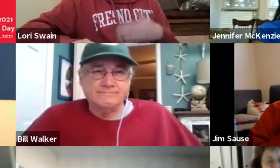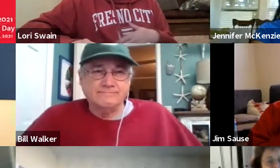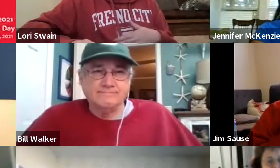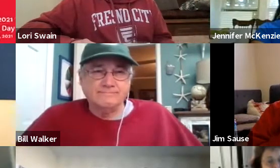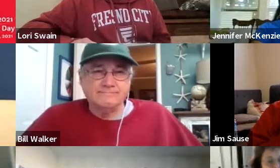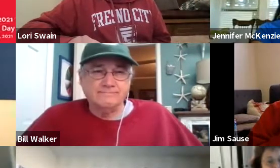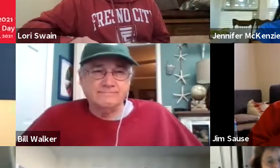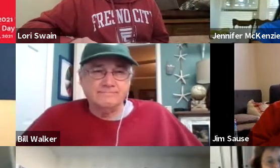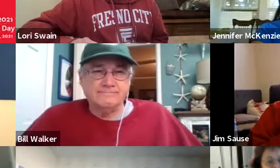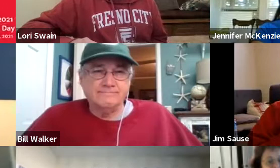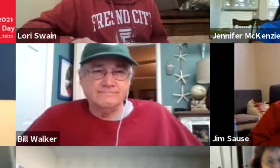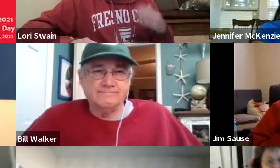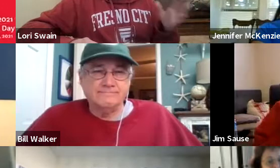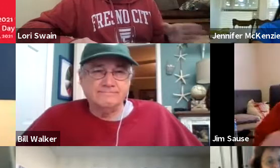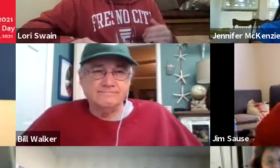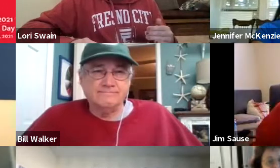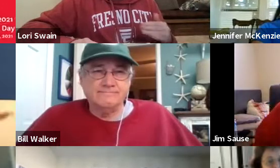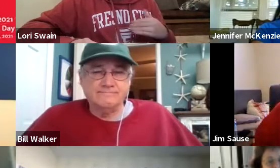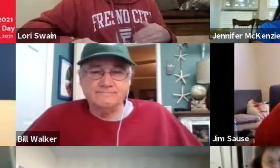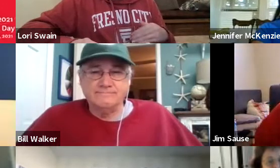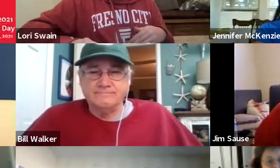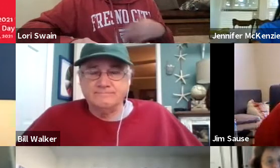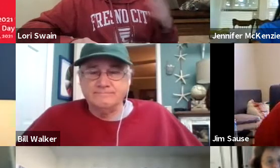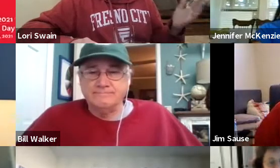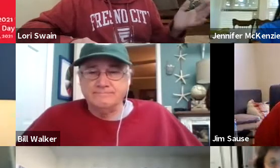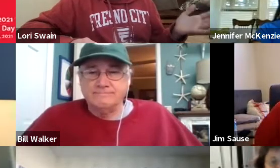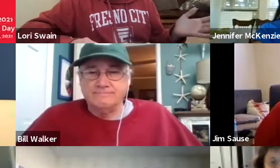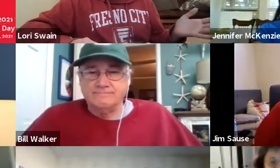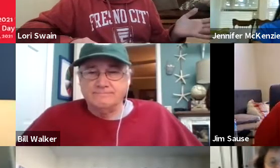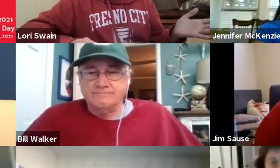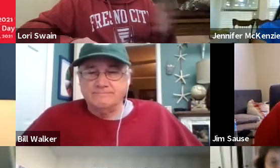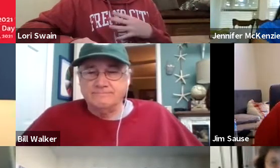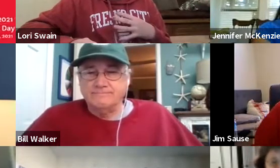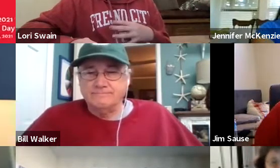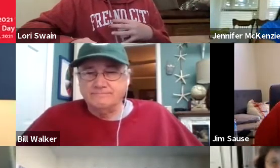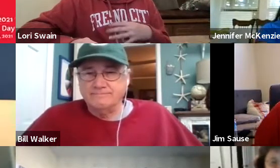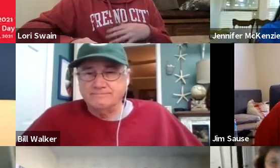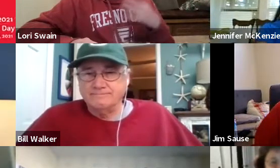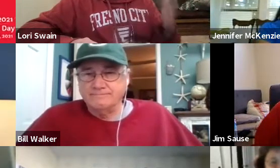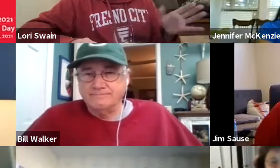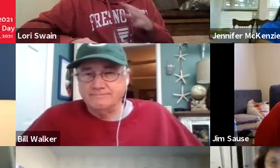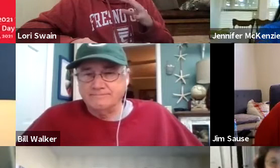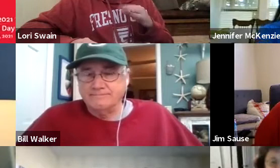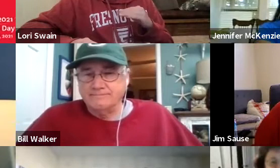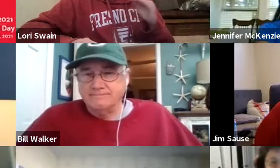online. And so just kind of organizing and planning. And then everybody kind of helps with them, I just kind of take the role to